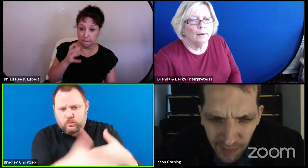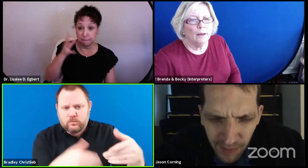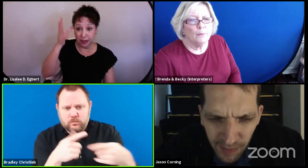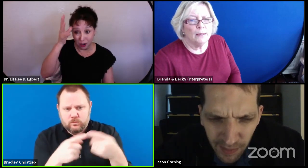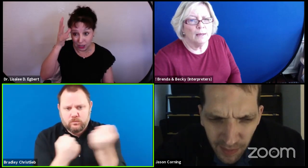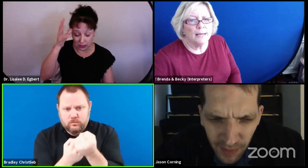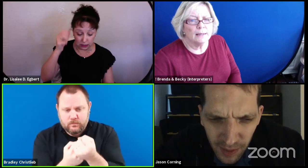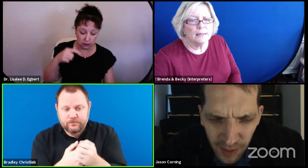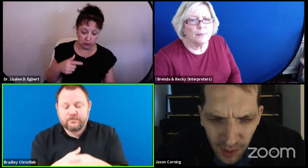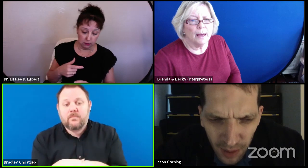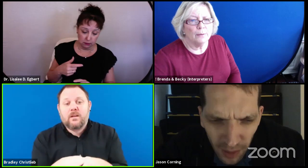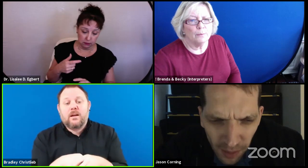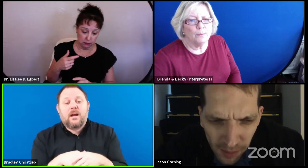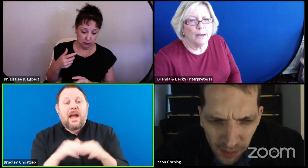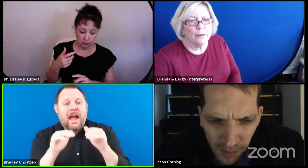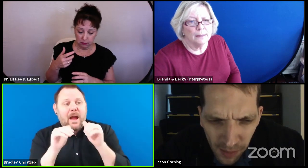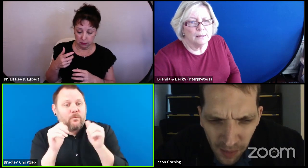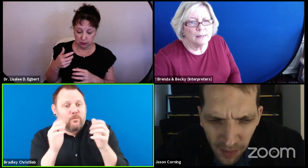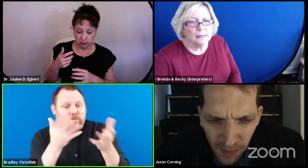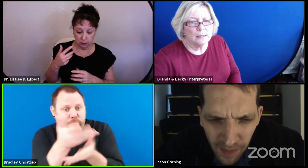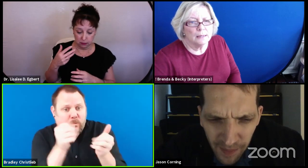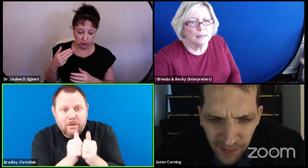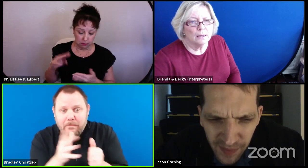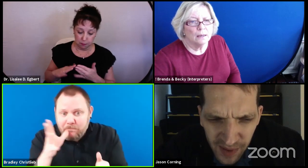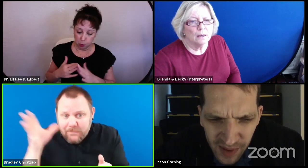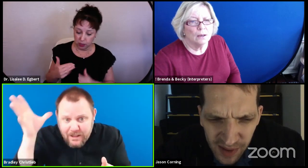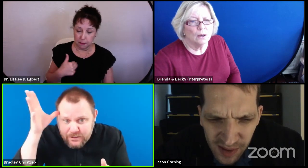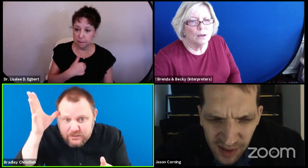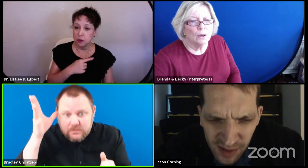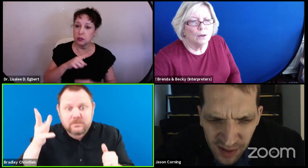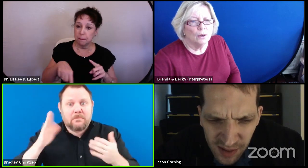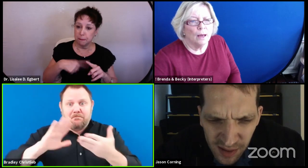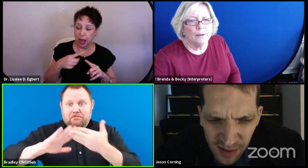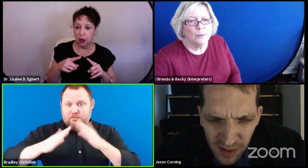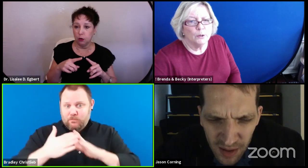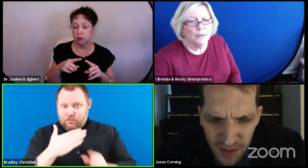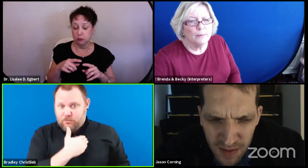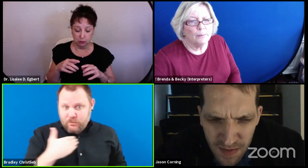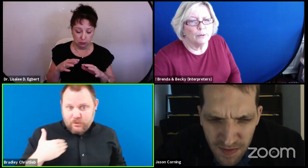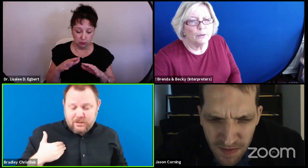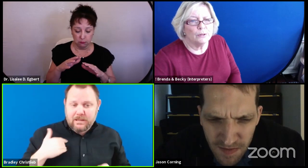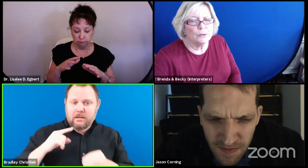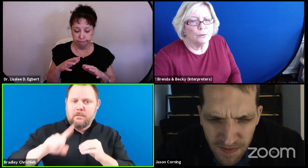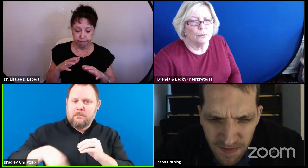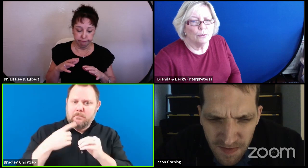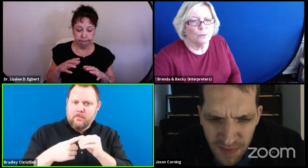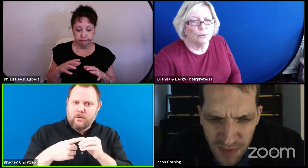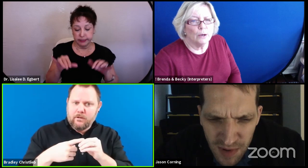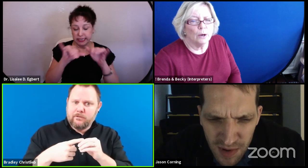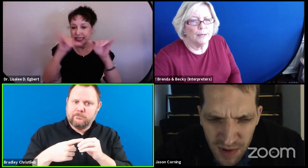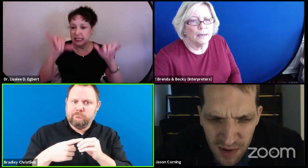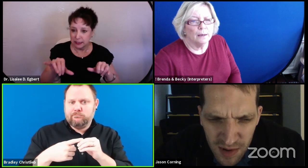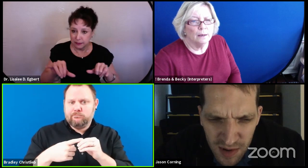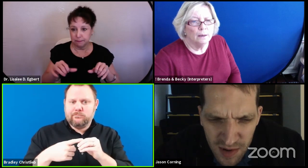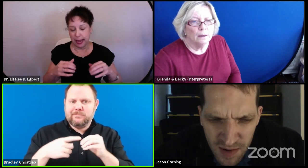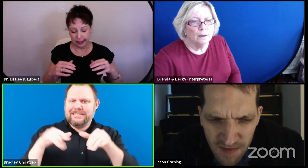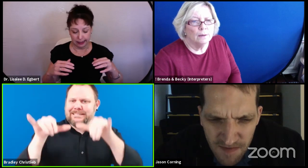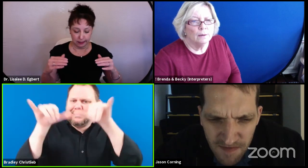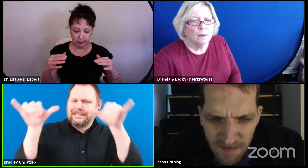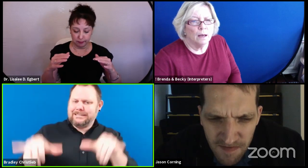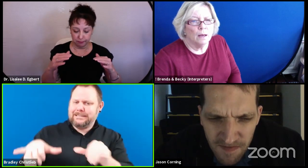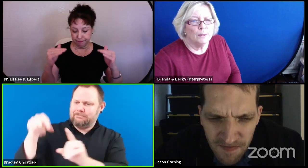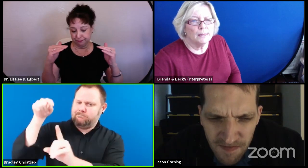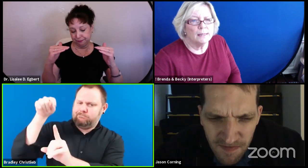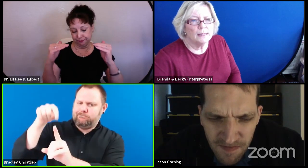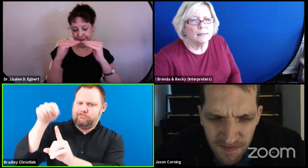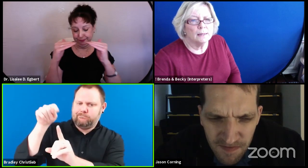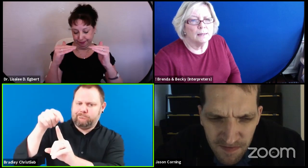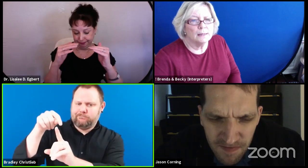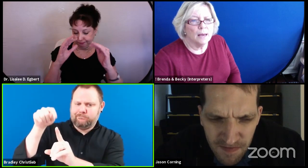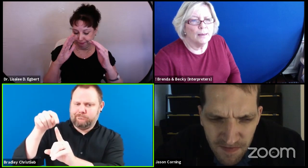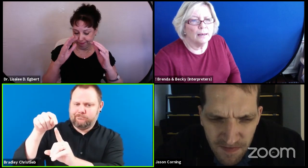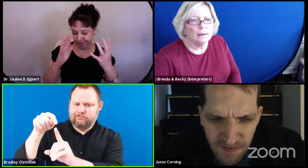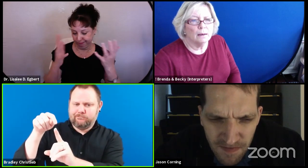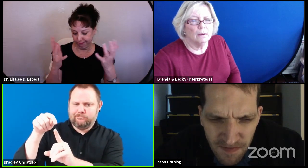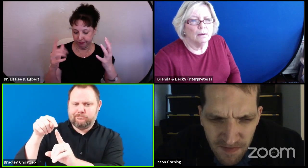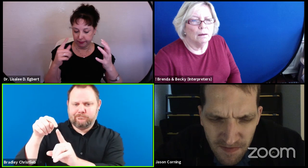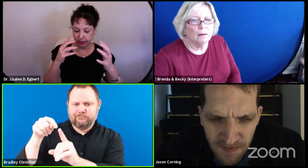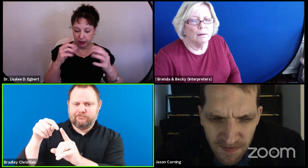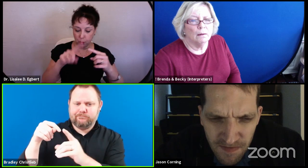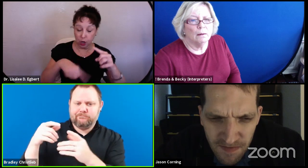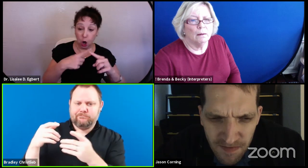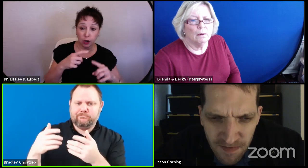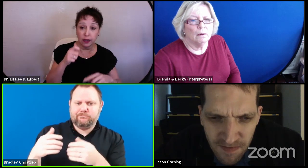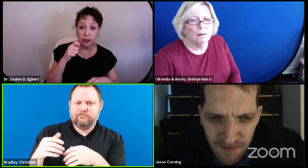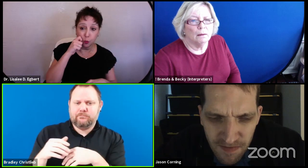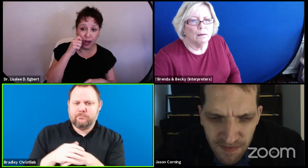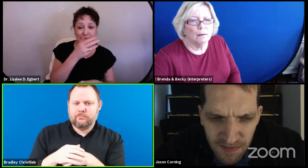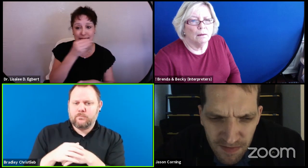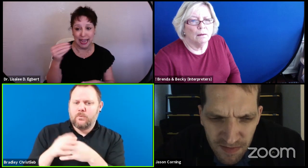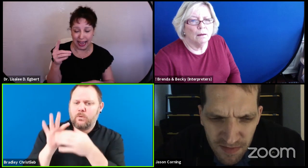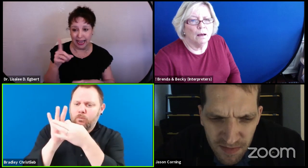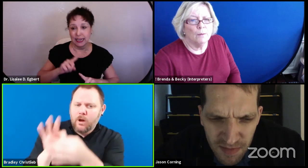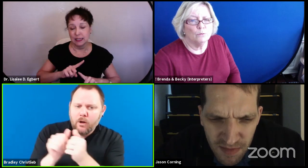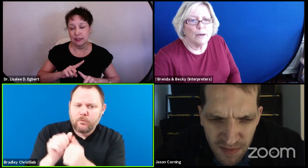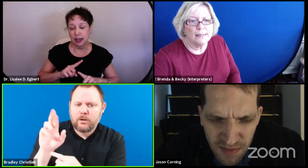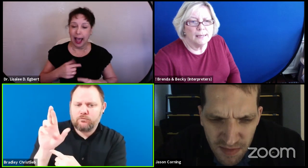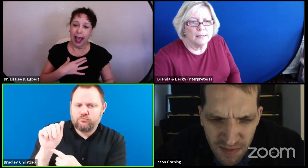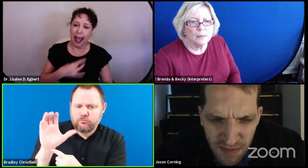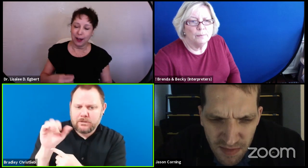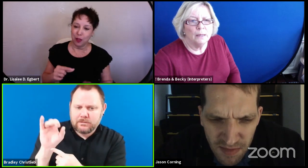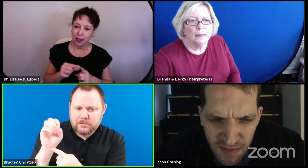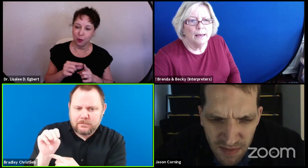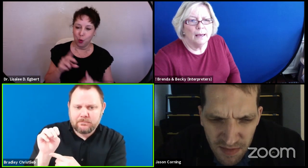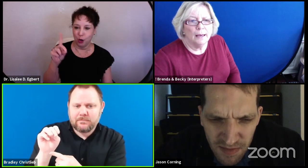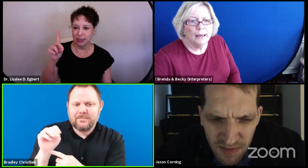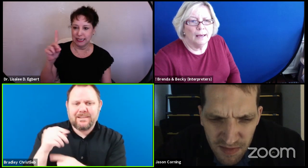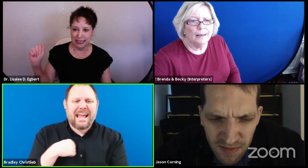And I've been contacted about parents and community members regarding the systemic racism.